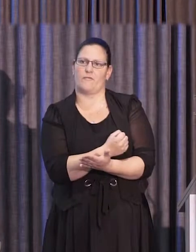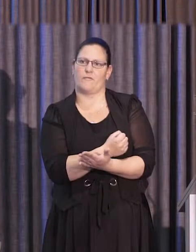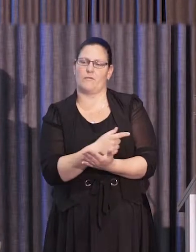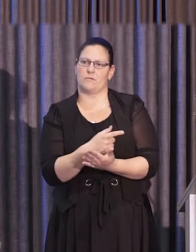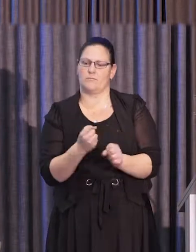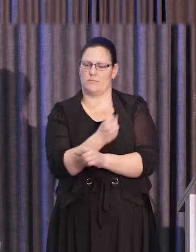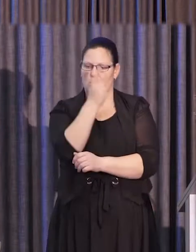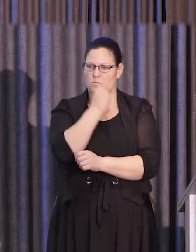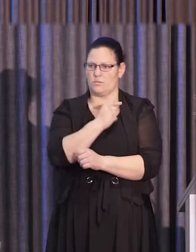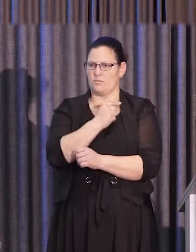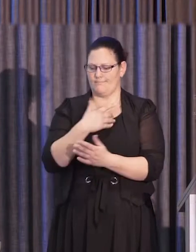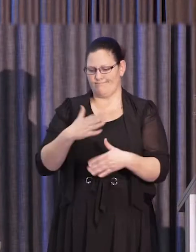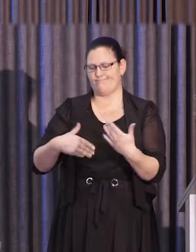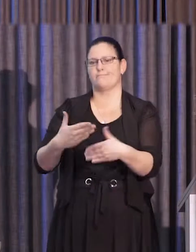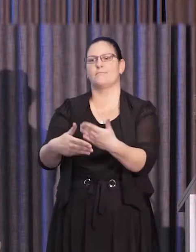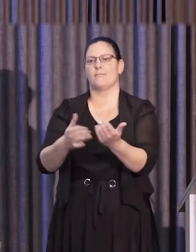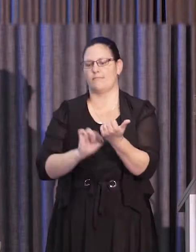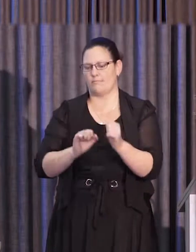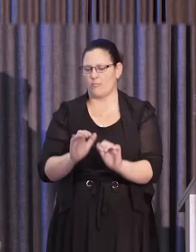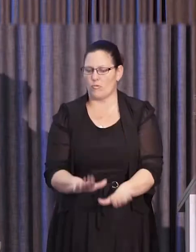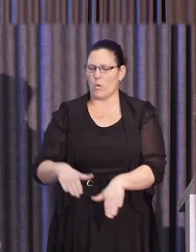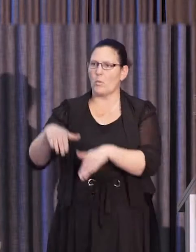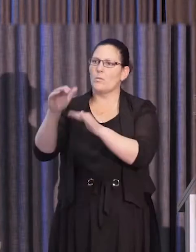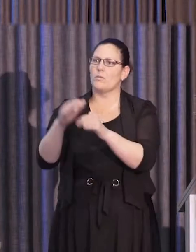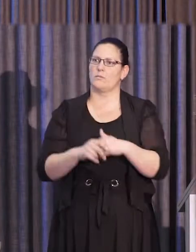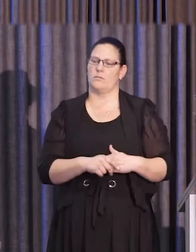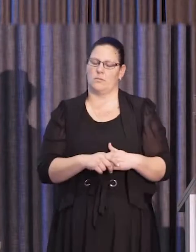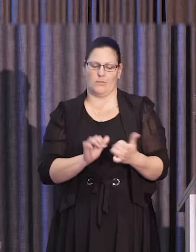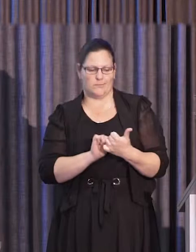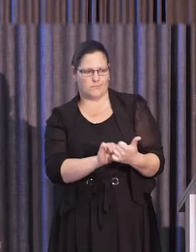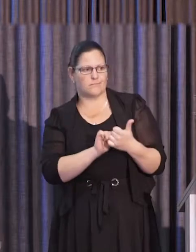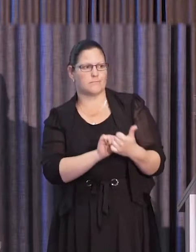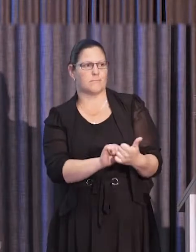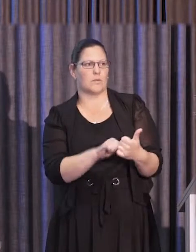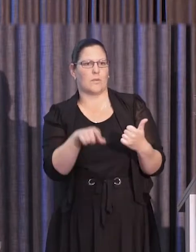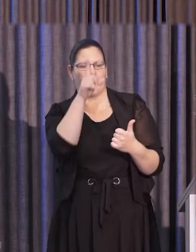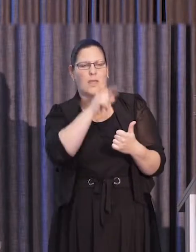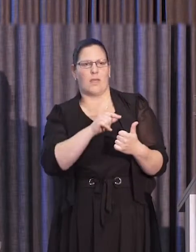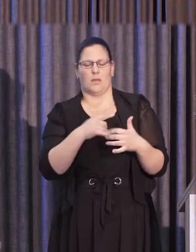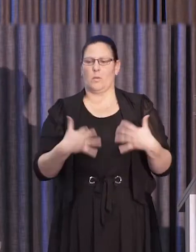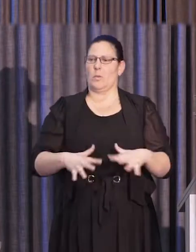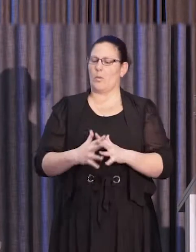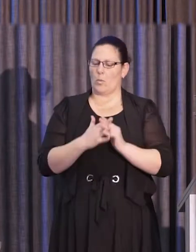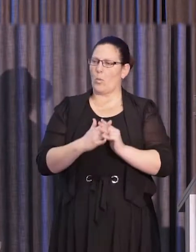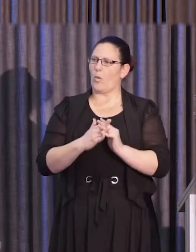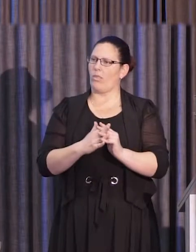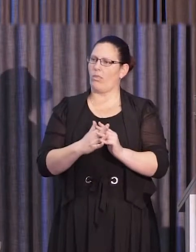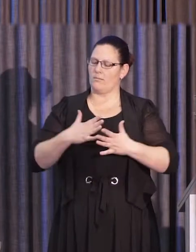We want to work with empowered people with valued roles and fulfilling lives. We want our work to create inclusive